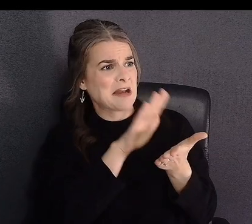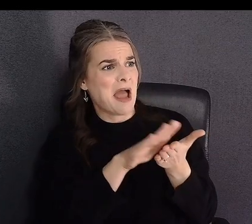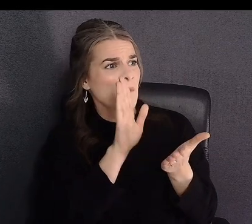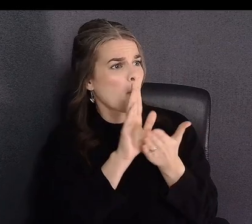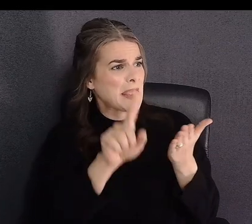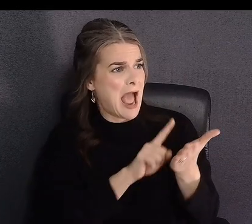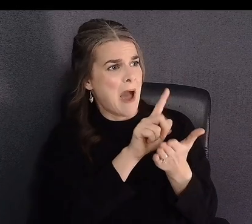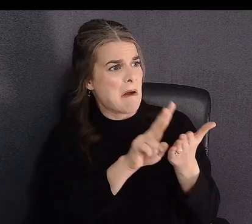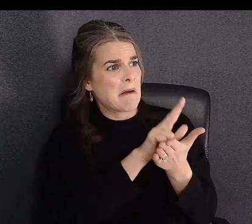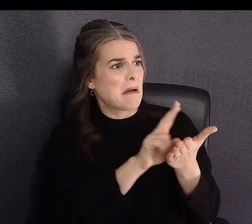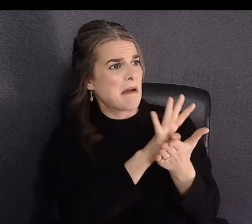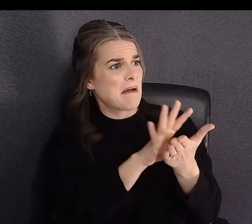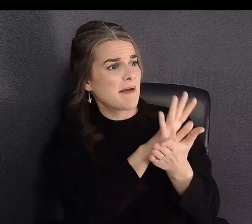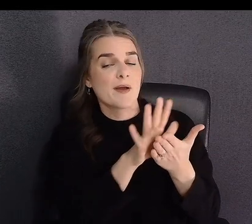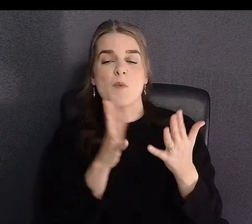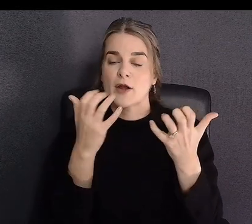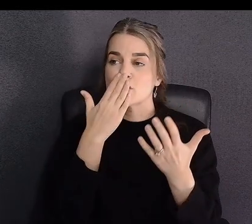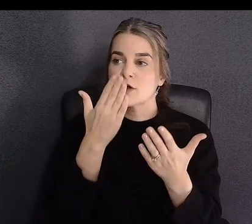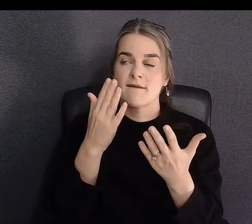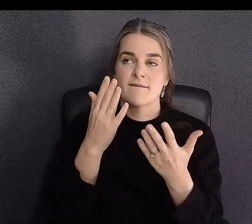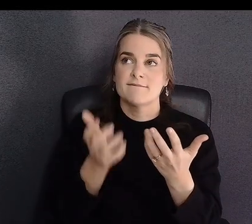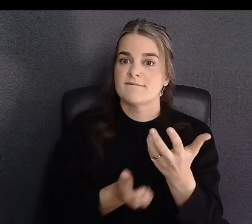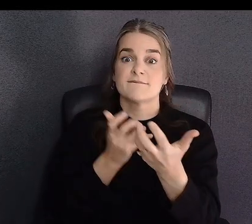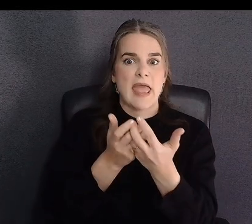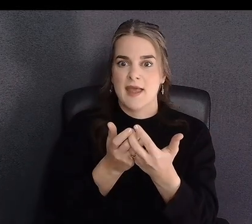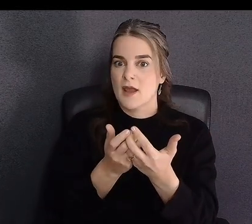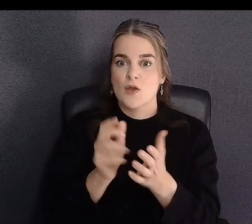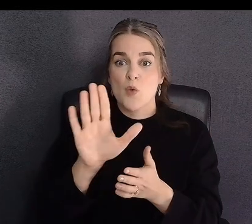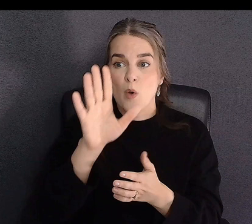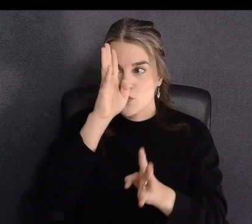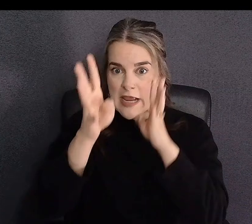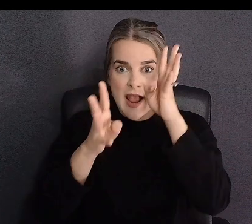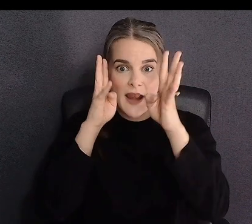We want obviously it to be a good fit for your creative process, but also realistically